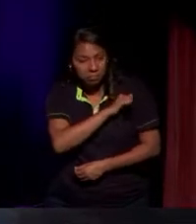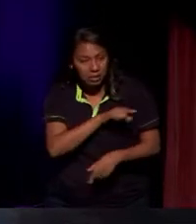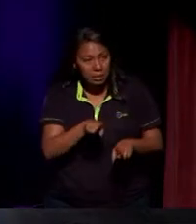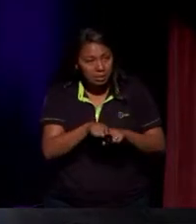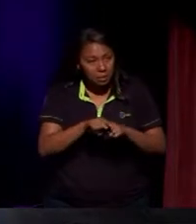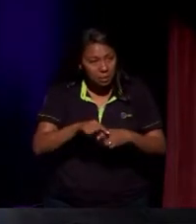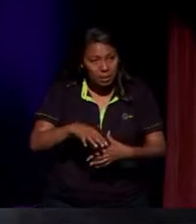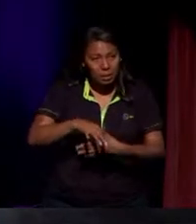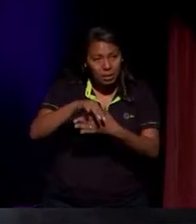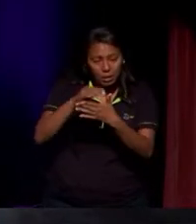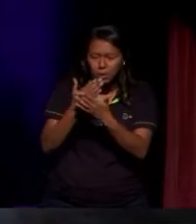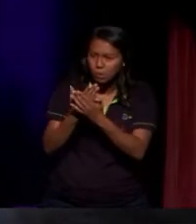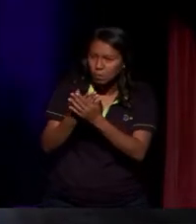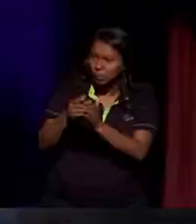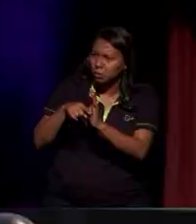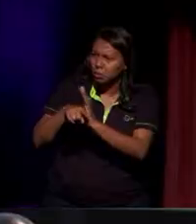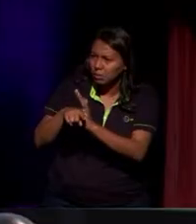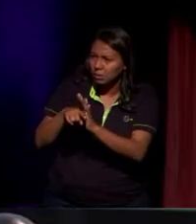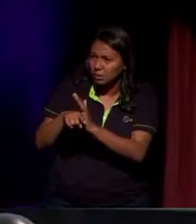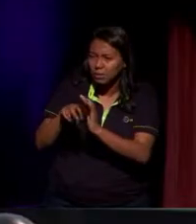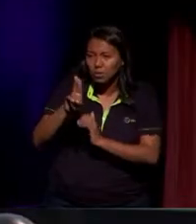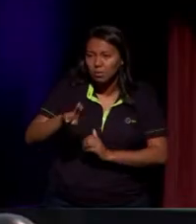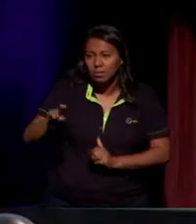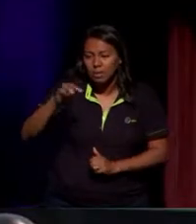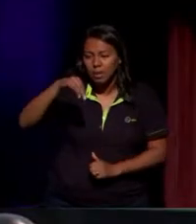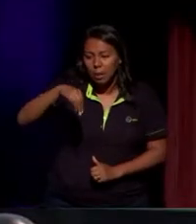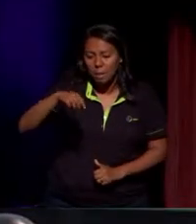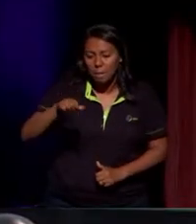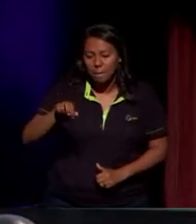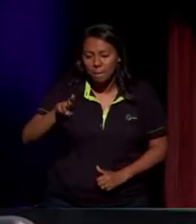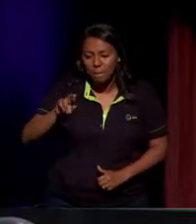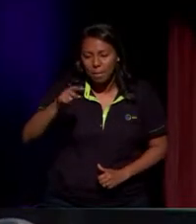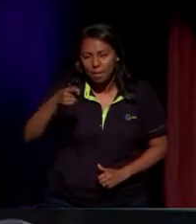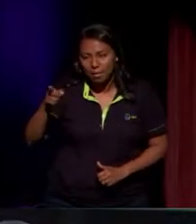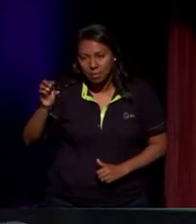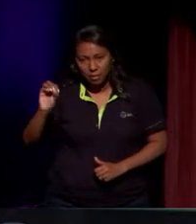of the State University of Maranhão. Has developed research on Islam,